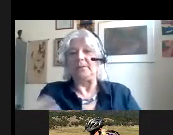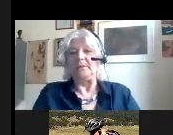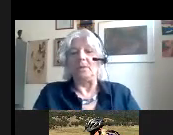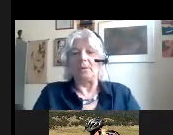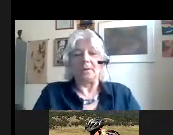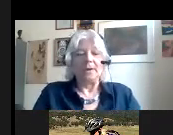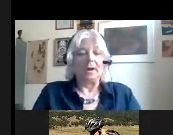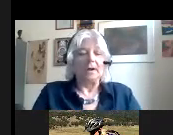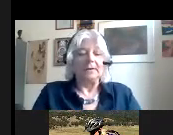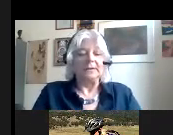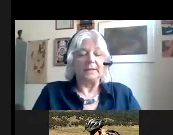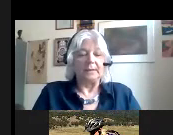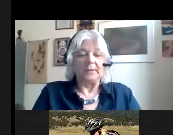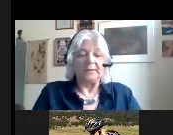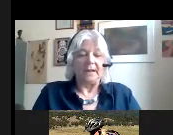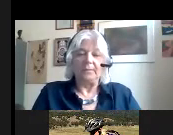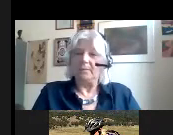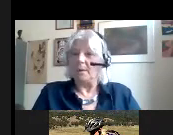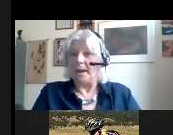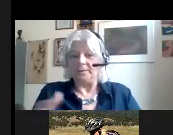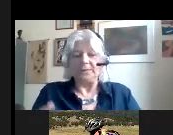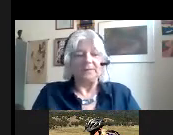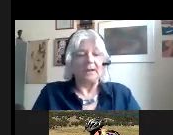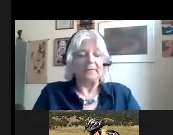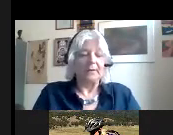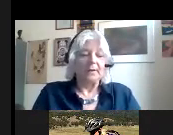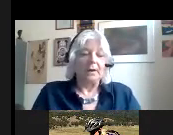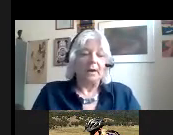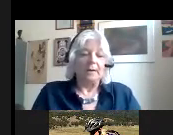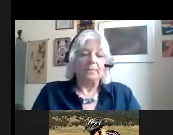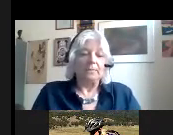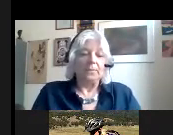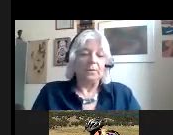spend more to get some of the same items and stuff.